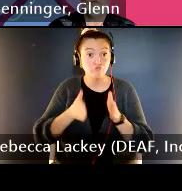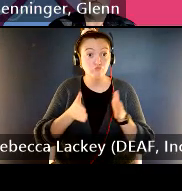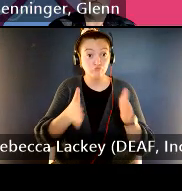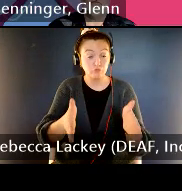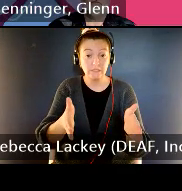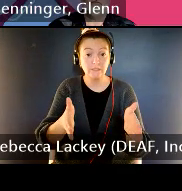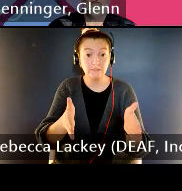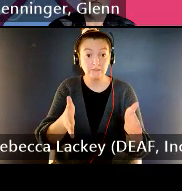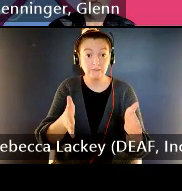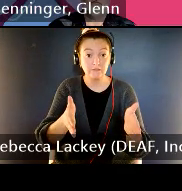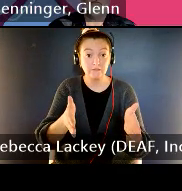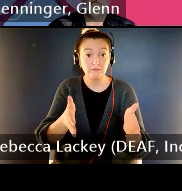streets there.